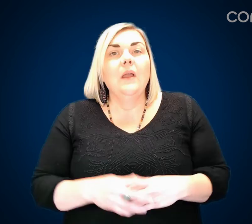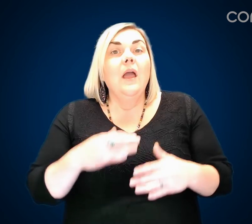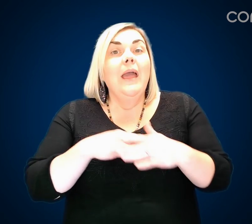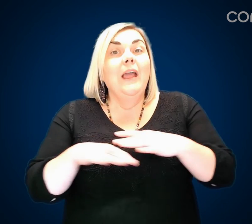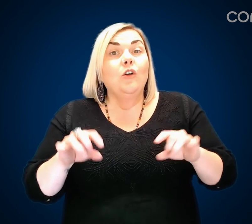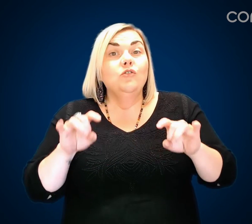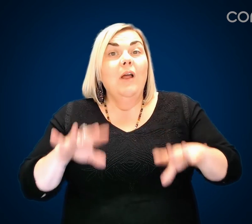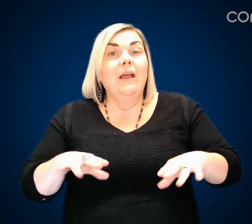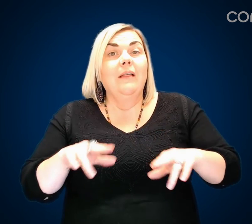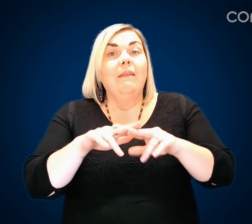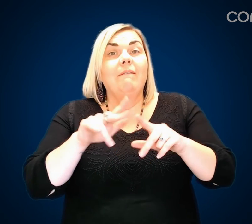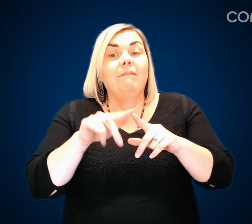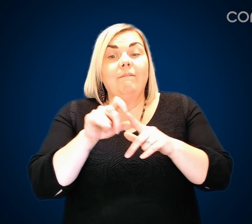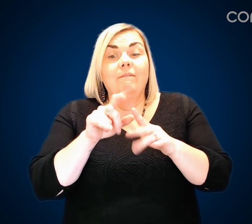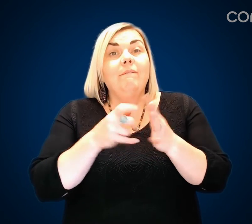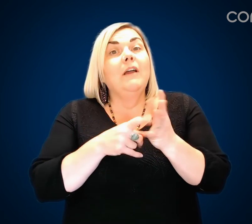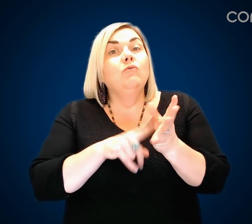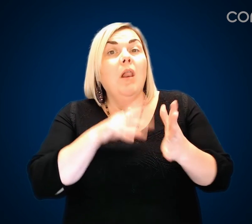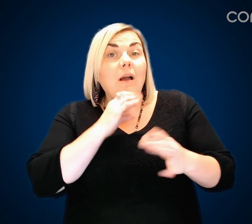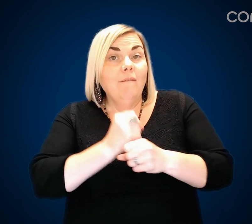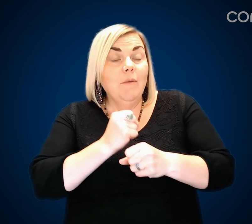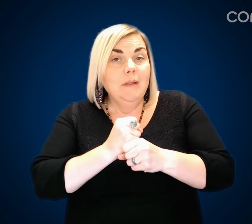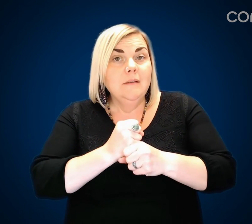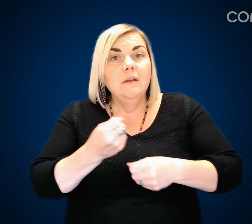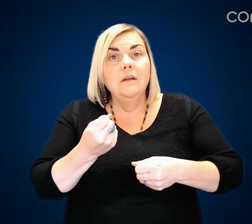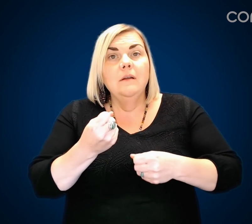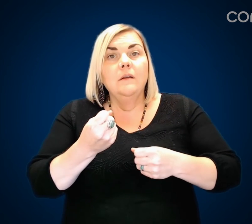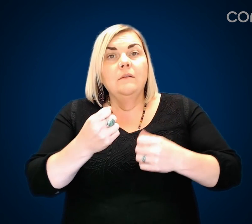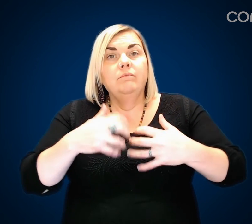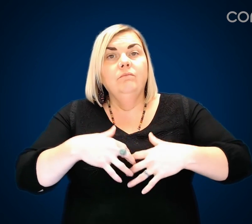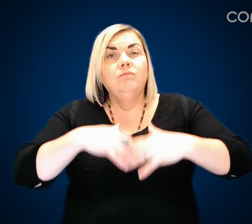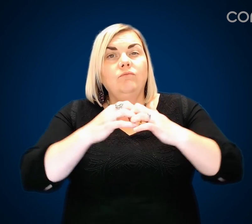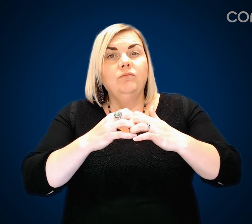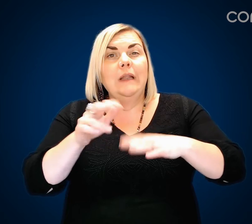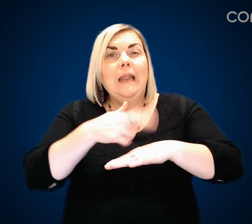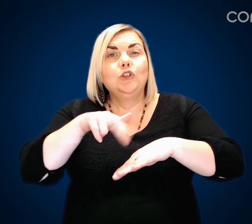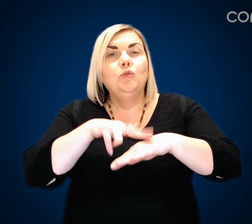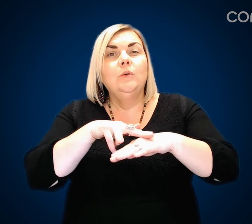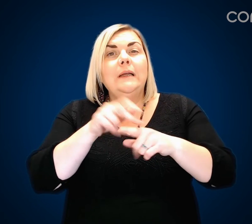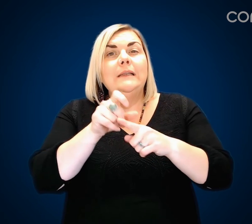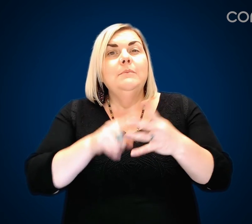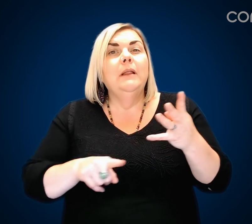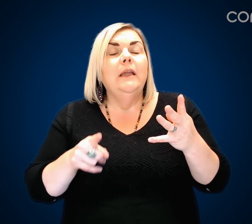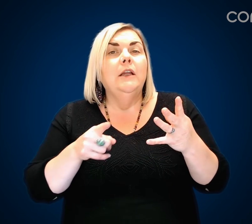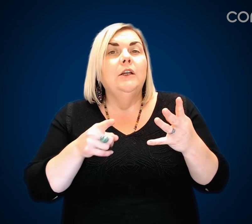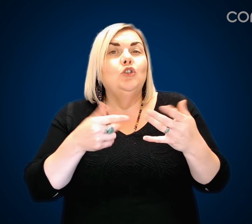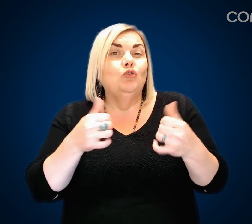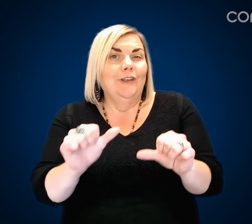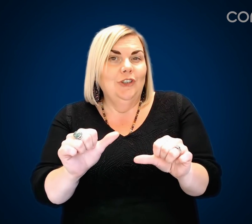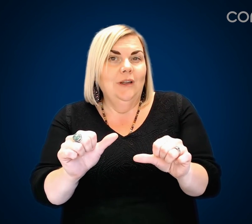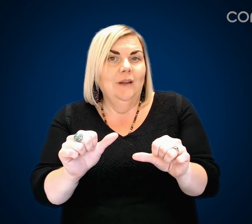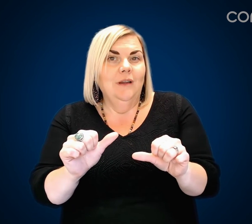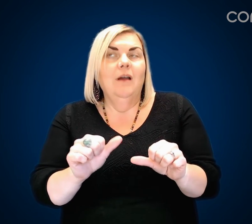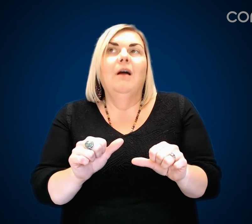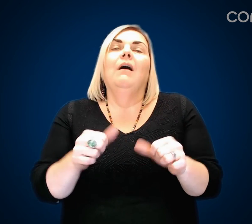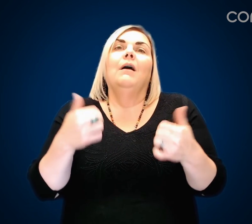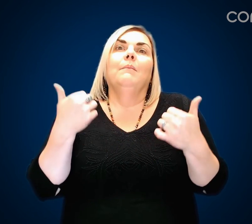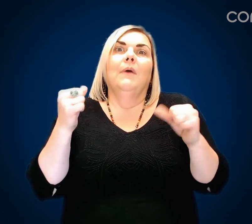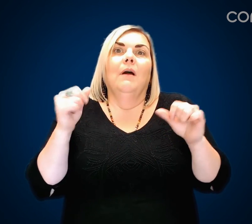In Australia, the Federal Government developed the National Disability Strategy